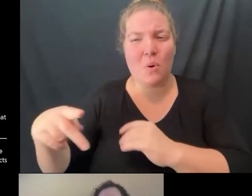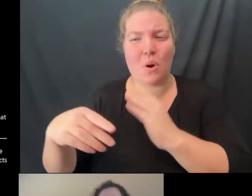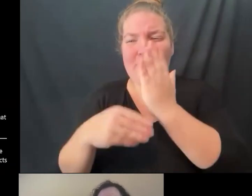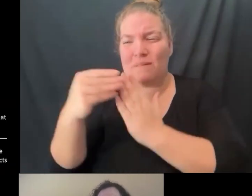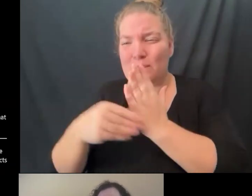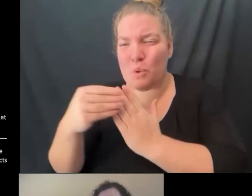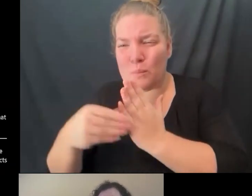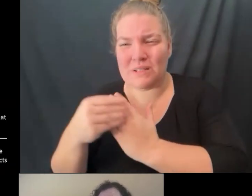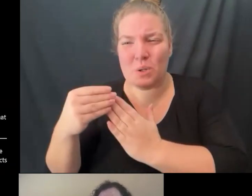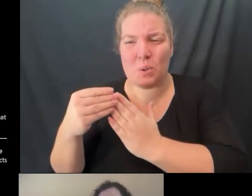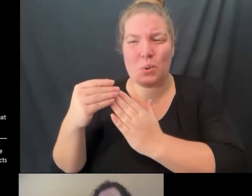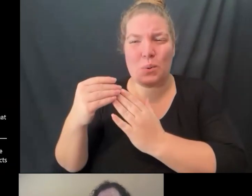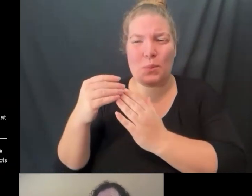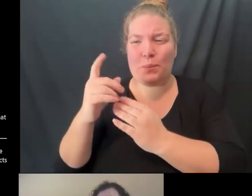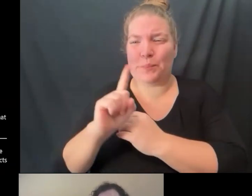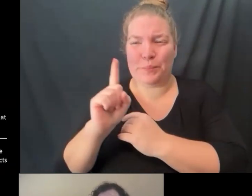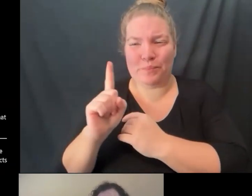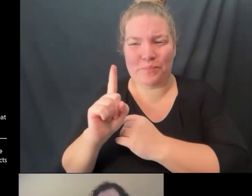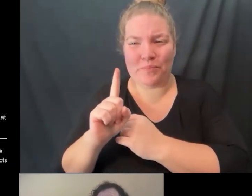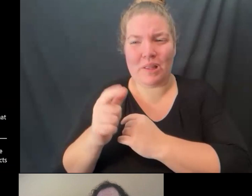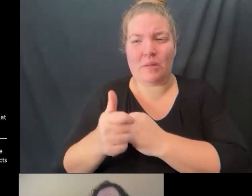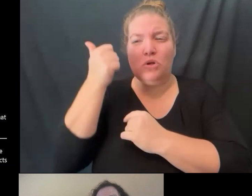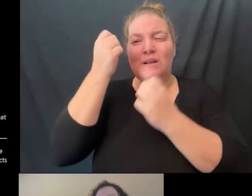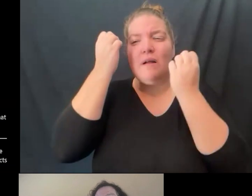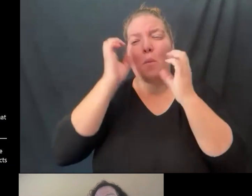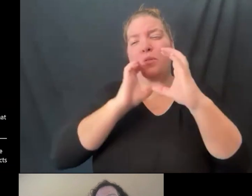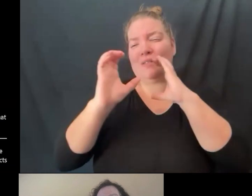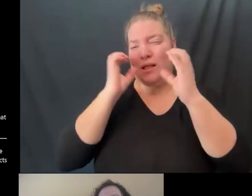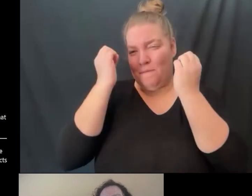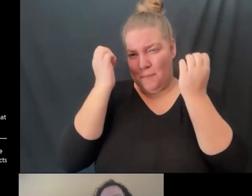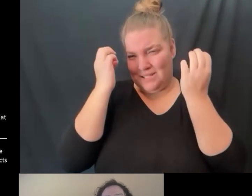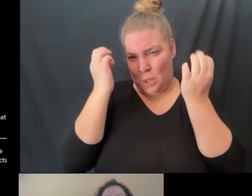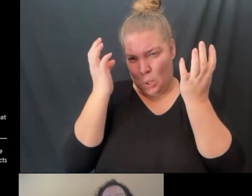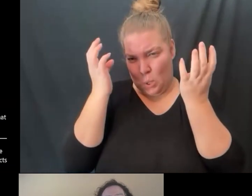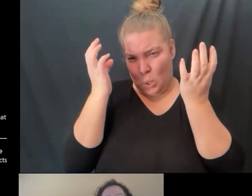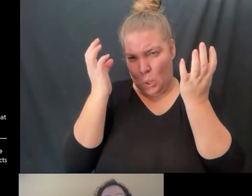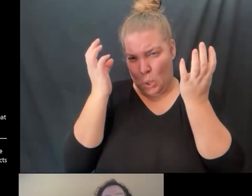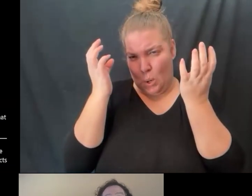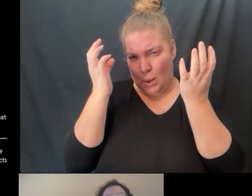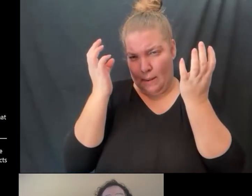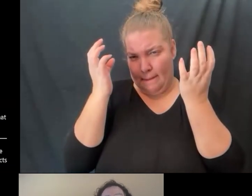apps and documents. They're often for types of information communication